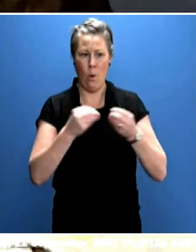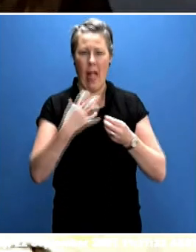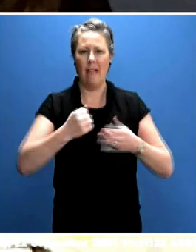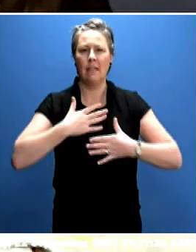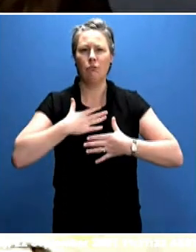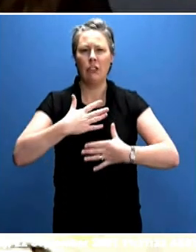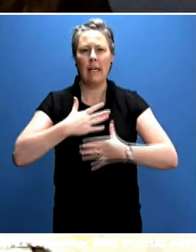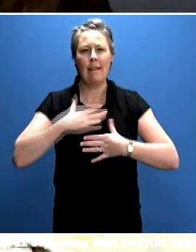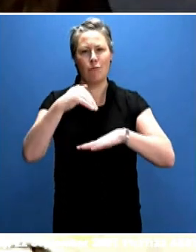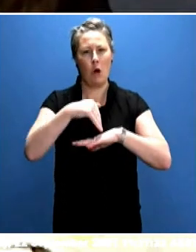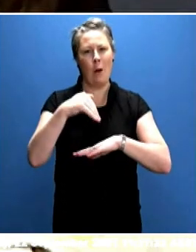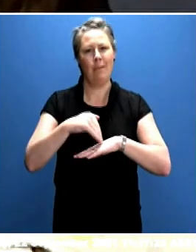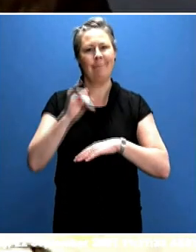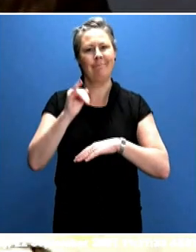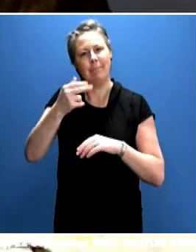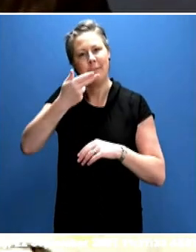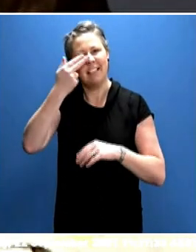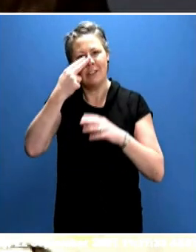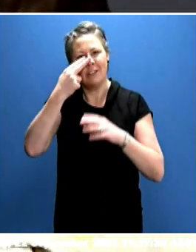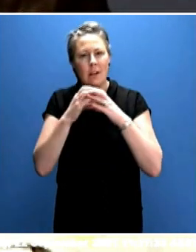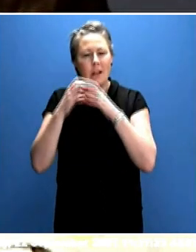problems from the effects of sniffing petrol fumes.